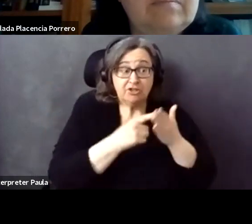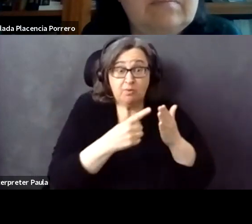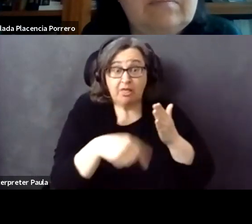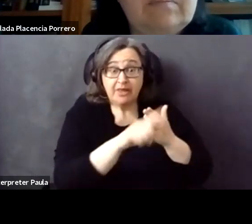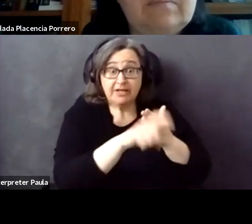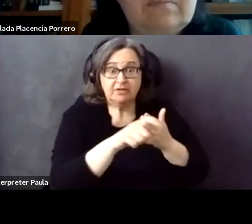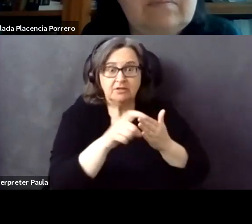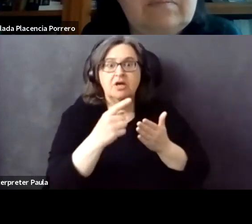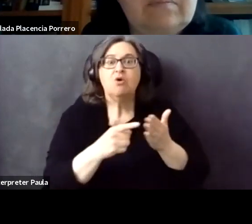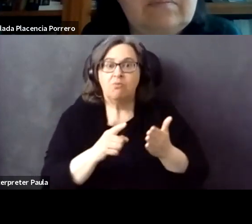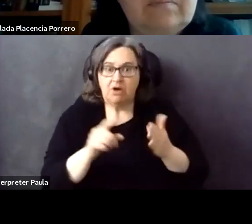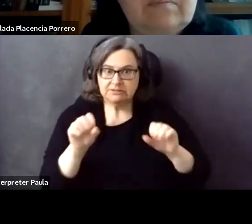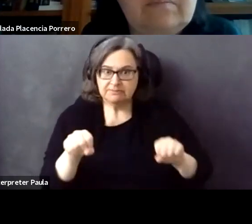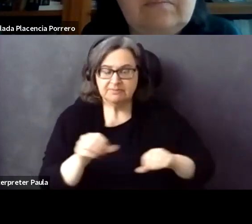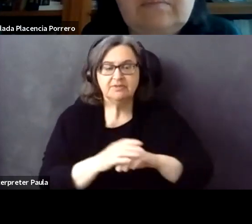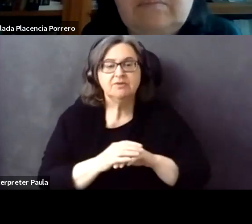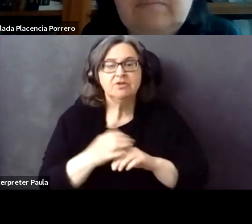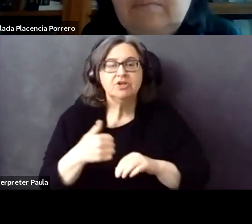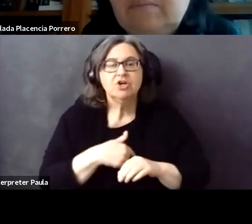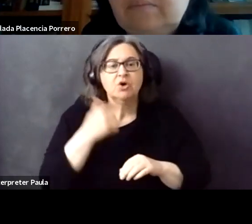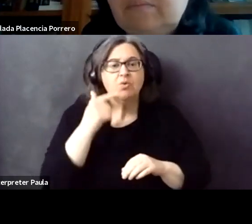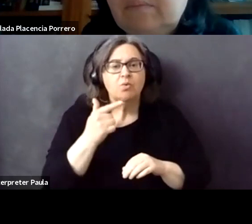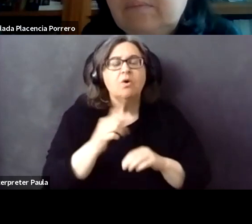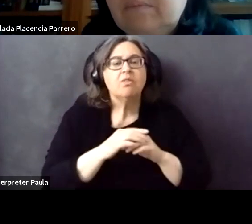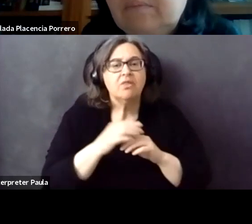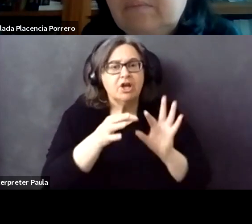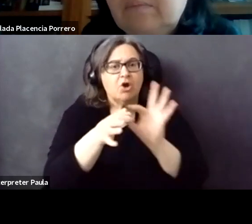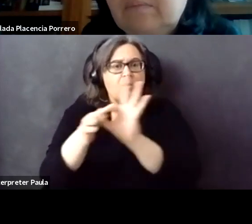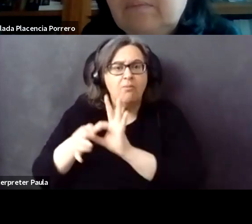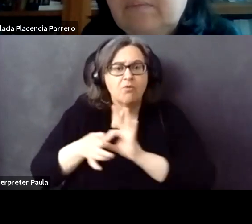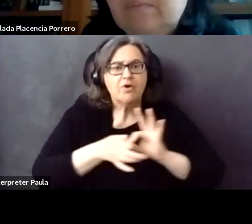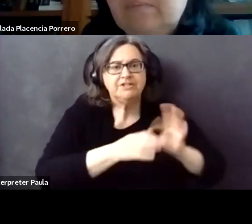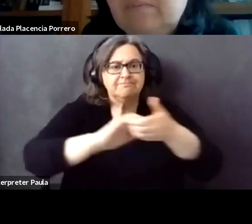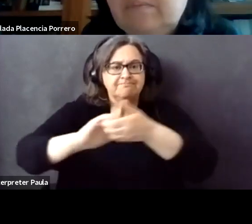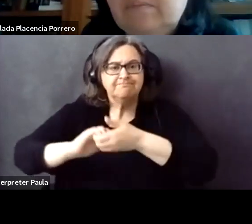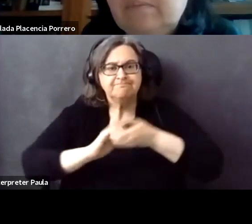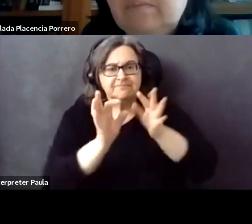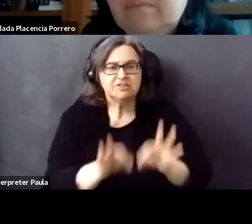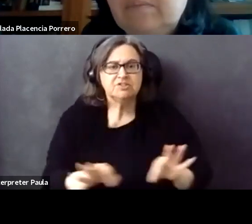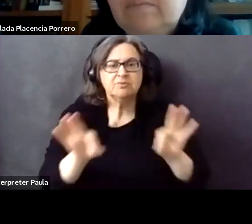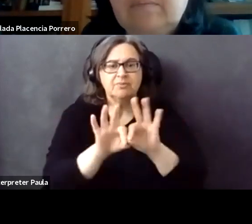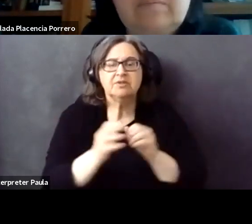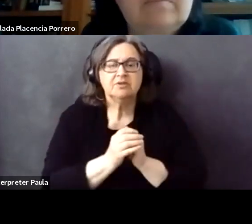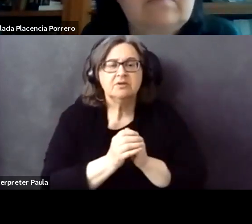all involved groups because the disabled people can tell us what we need and what is possible.